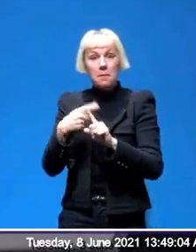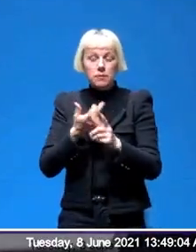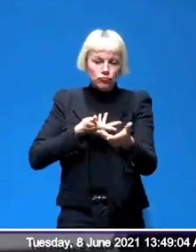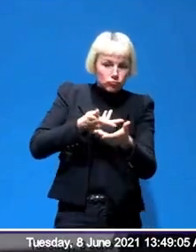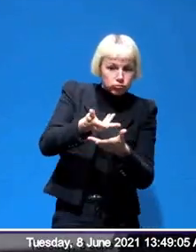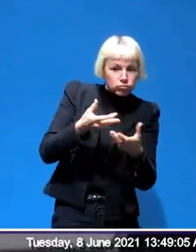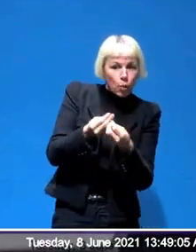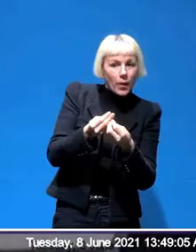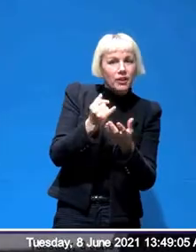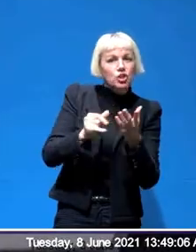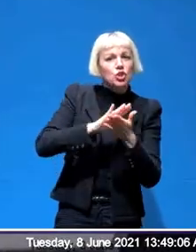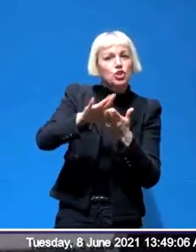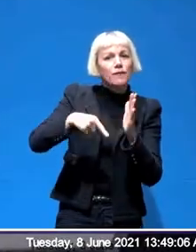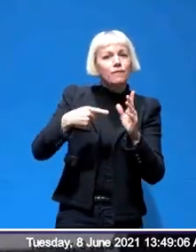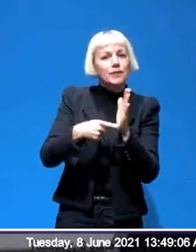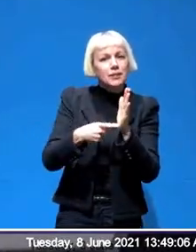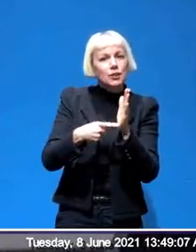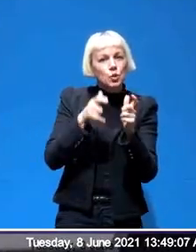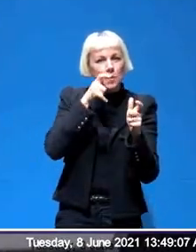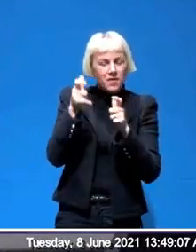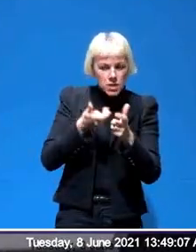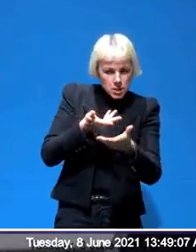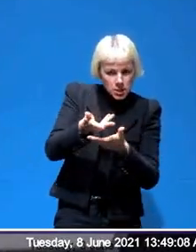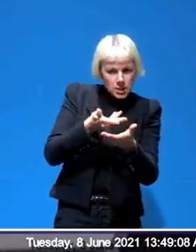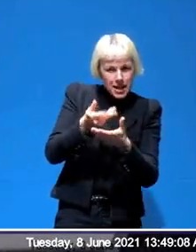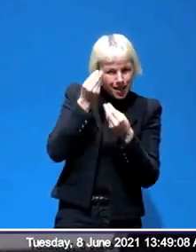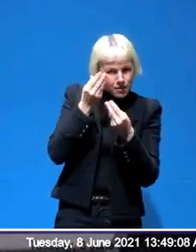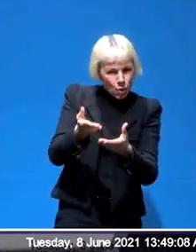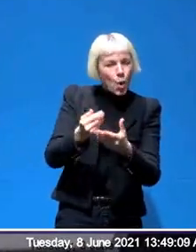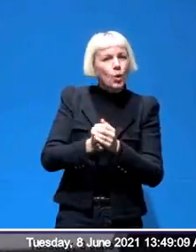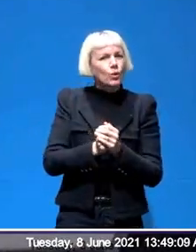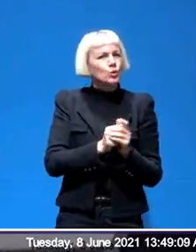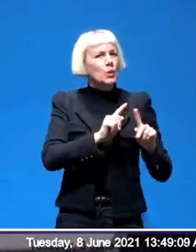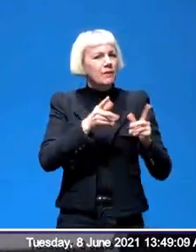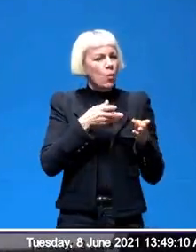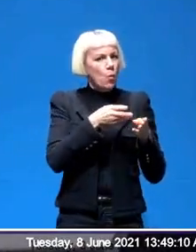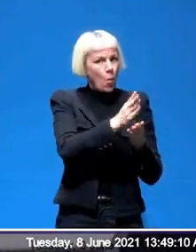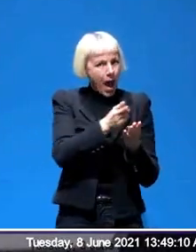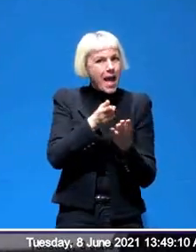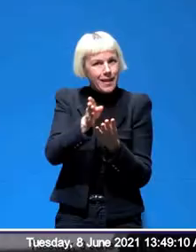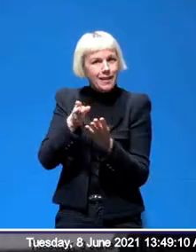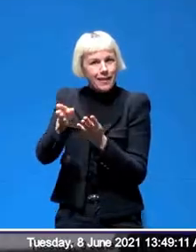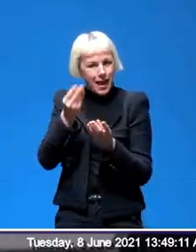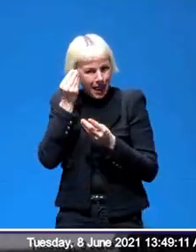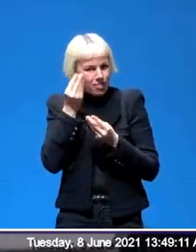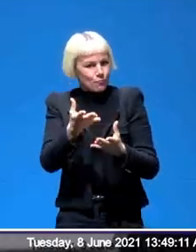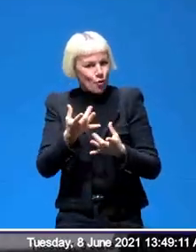And it was --- yes, communicated on in multiple ways for the staff to prepare